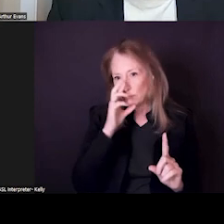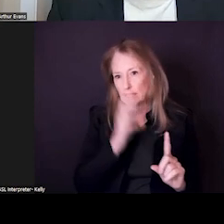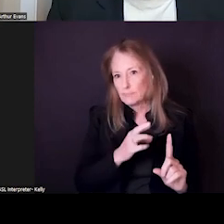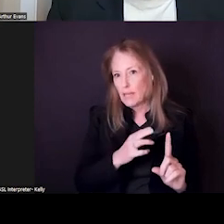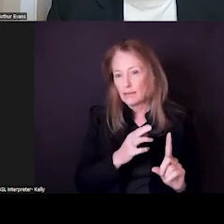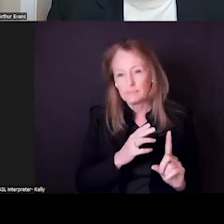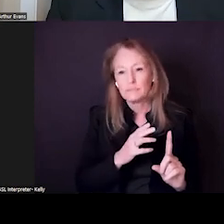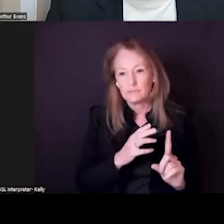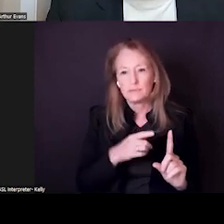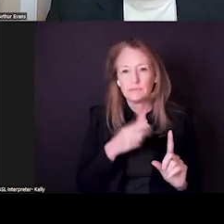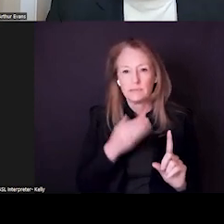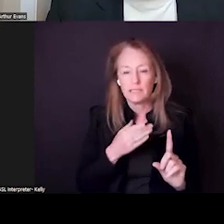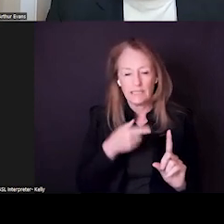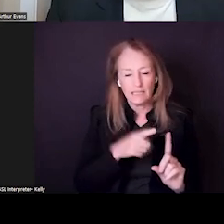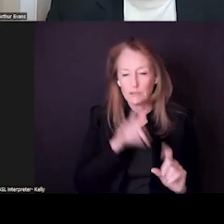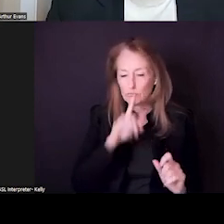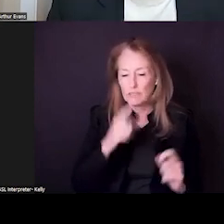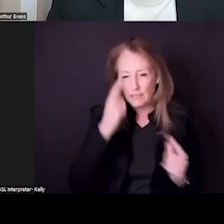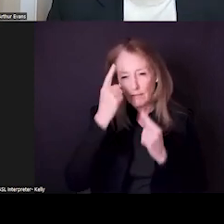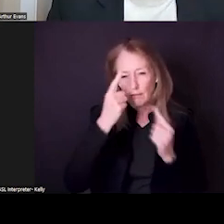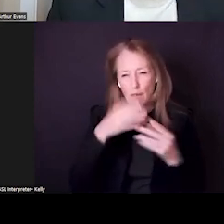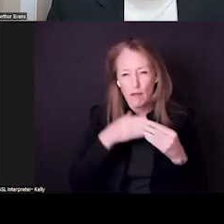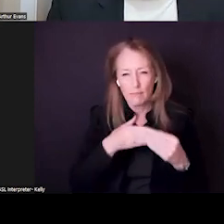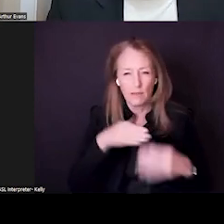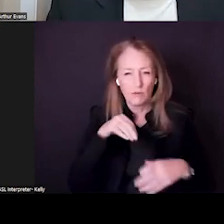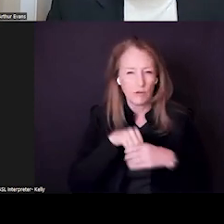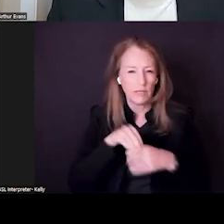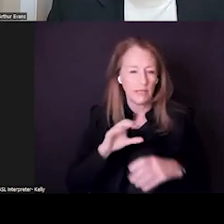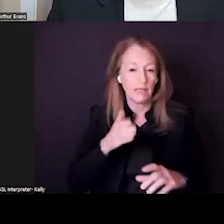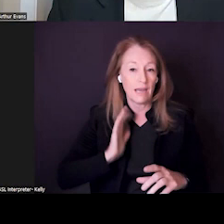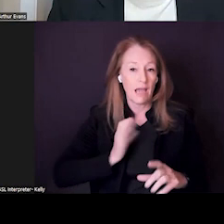THE THOUGHT LEADERS IN OUR FIELD. ONE OF THE THING THAT I AM A